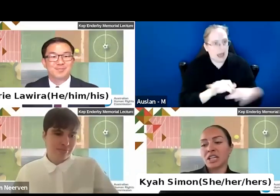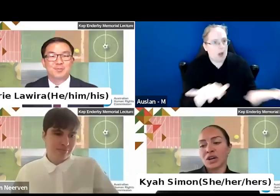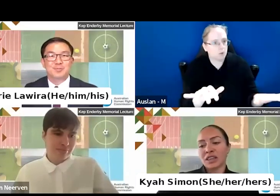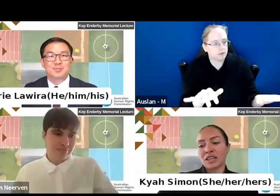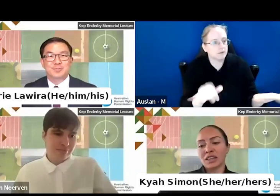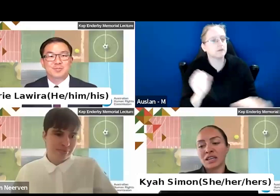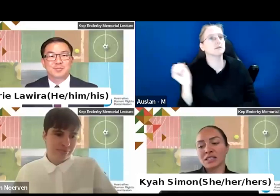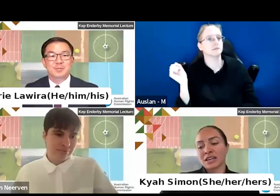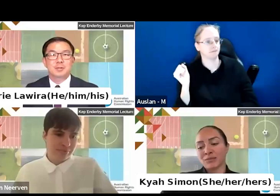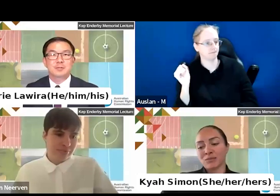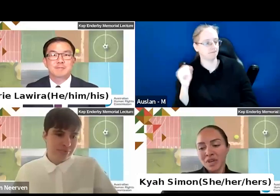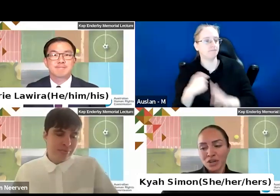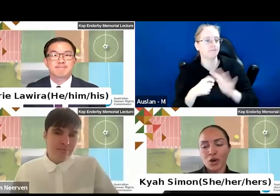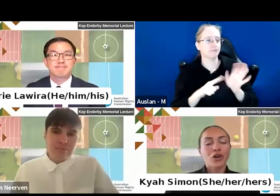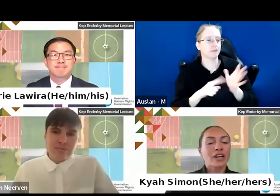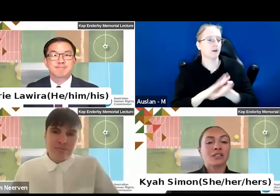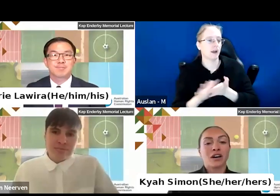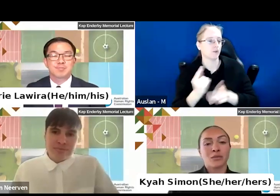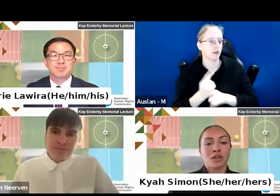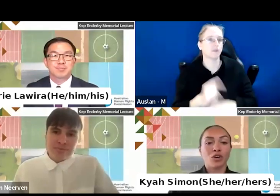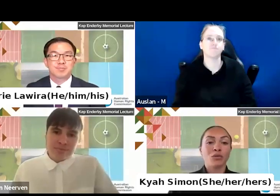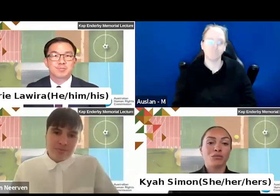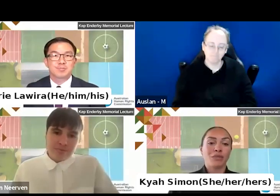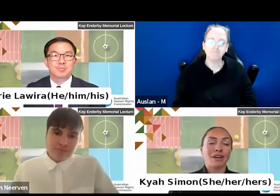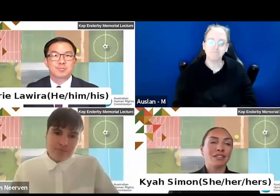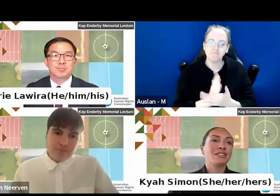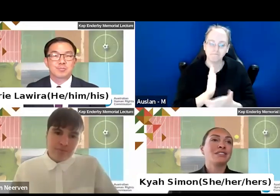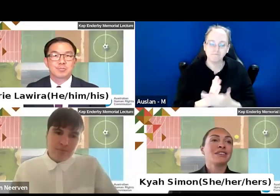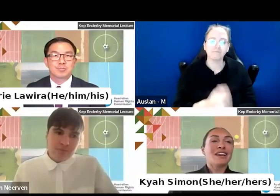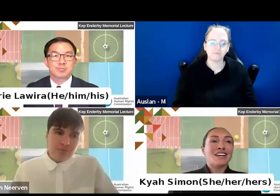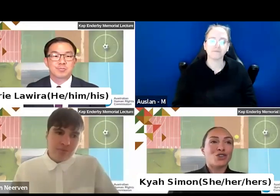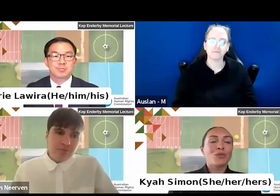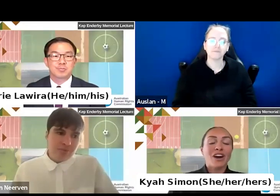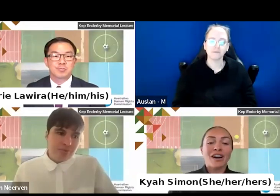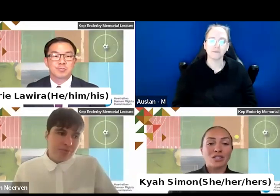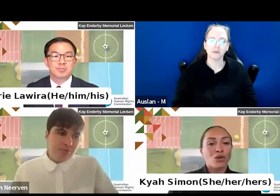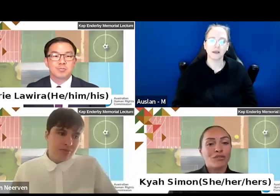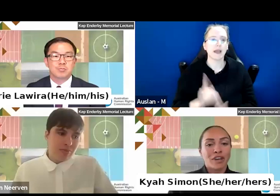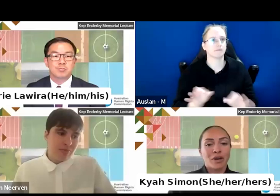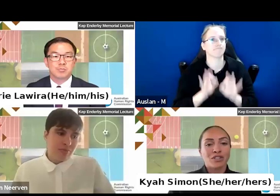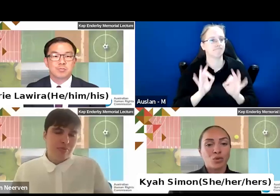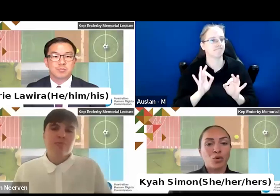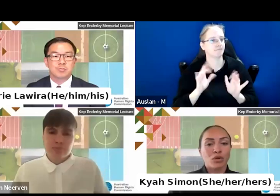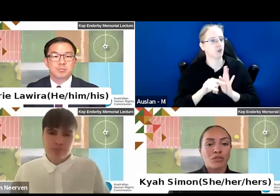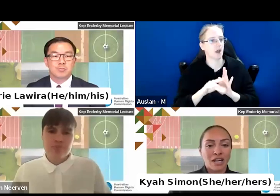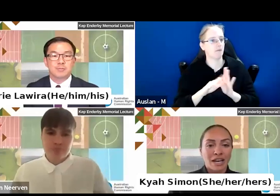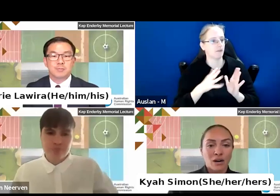Look, I think there's no greater time and I guess there's so many eyes on female sport right now.